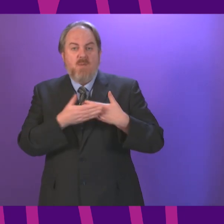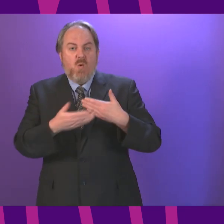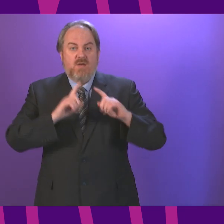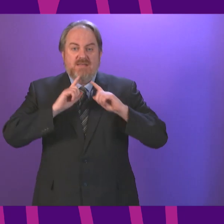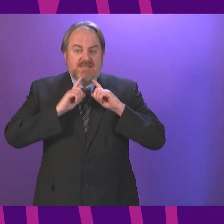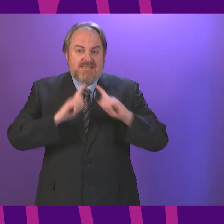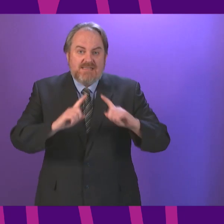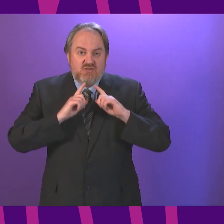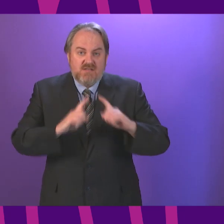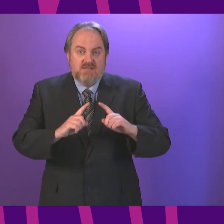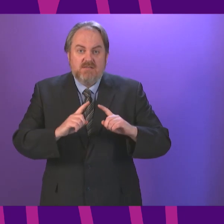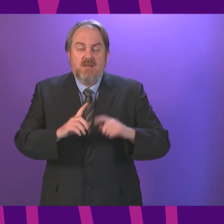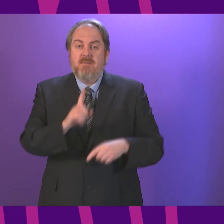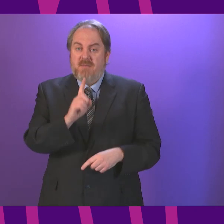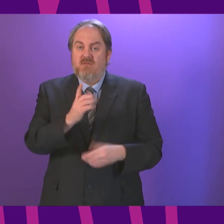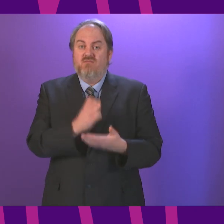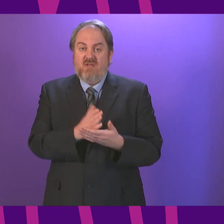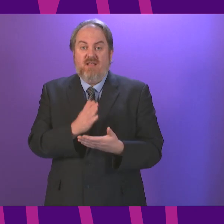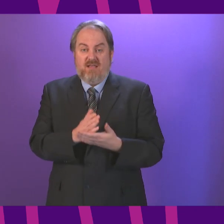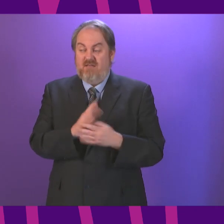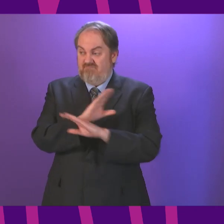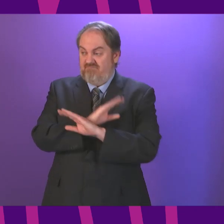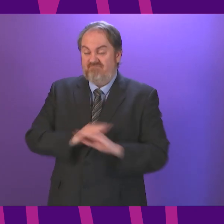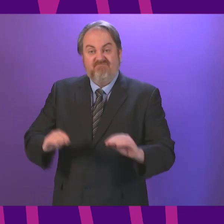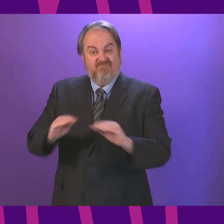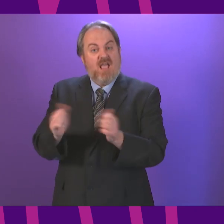On Ruth Davidson’s specific question, I agree with the Deputy First Minister. I